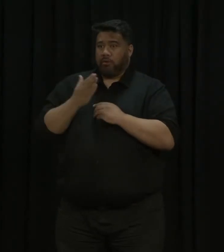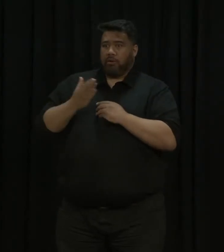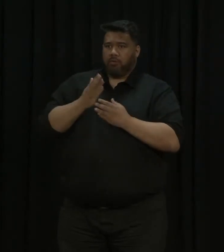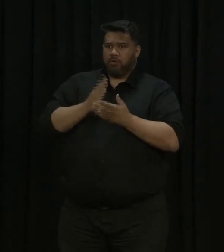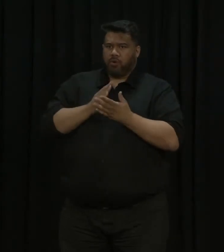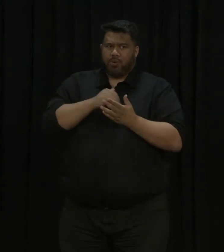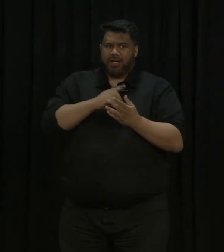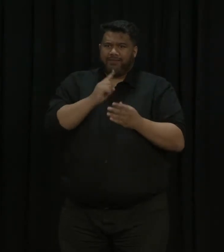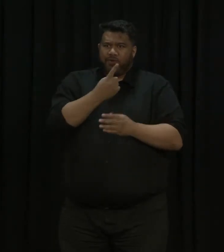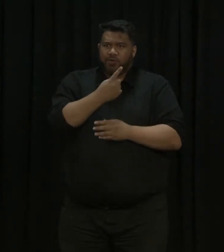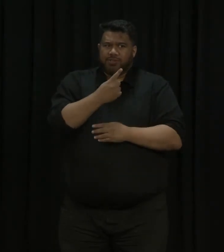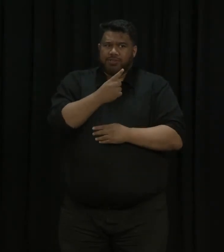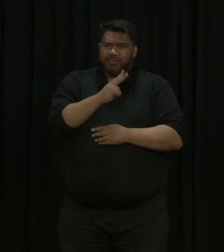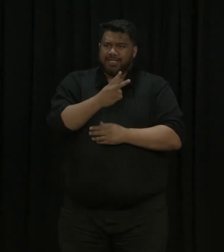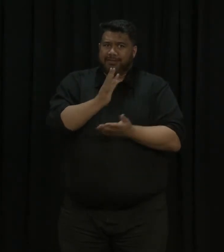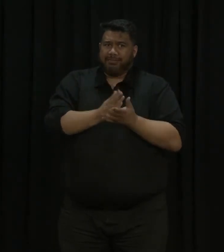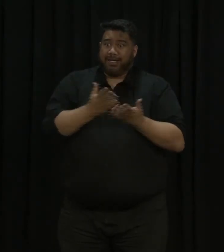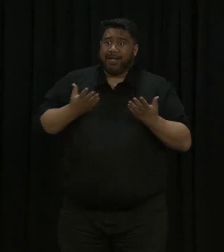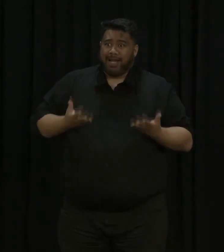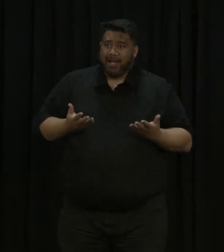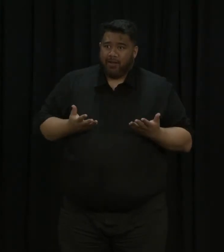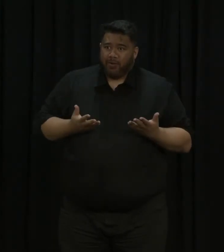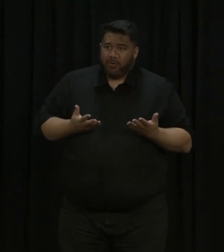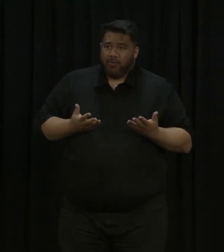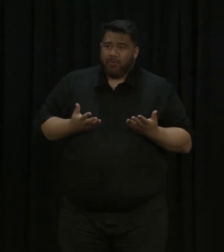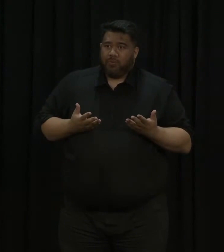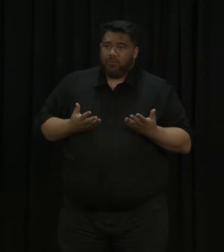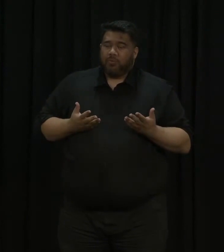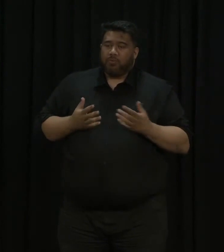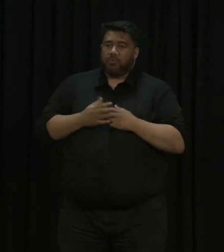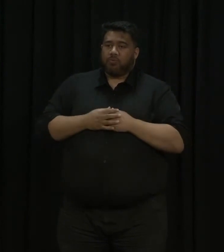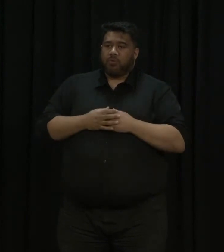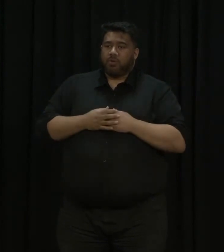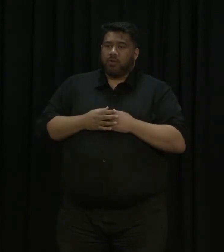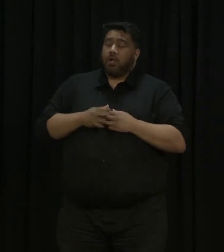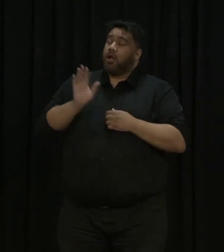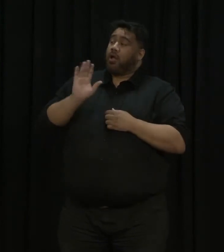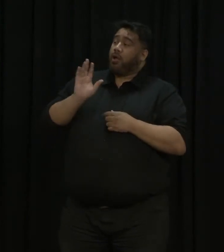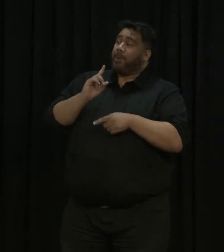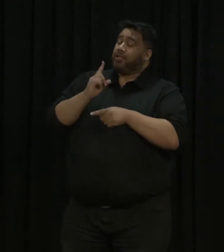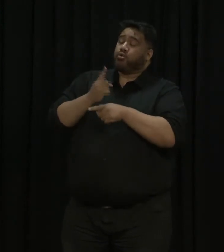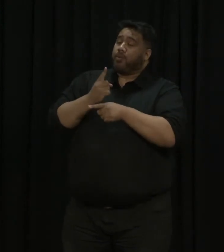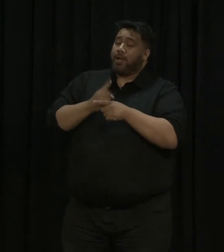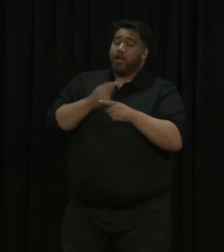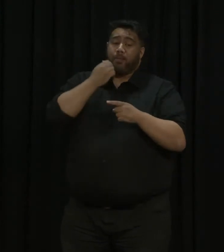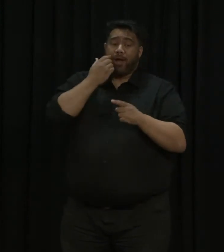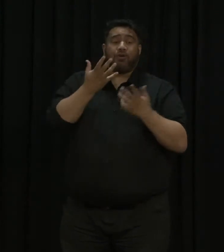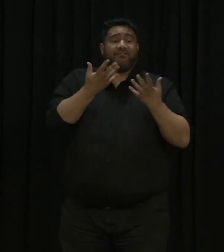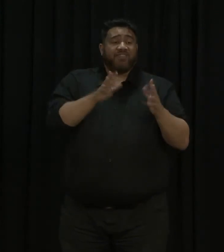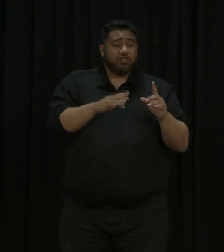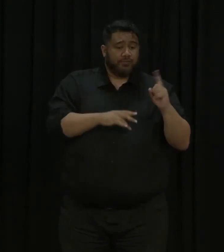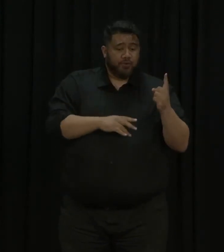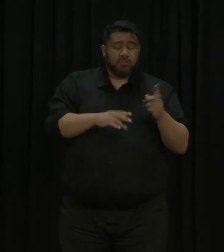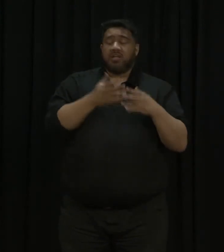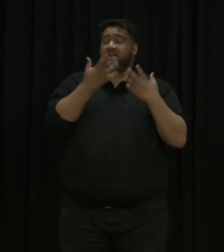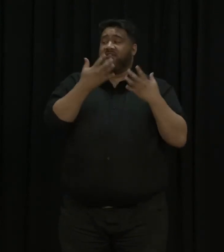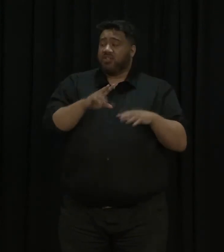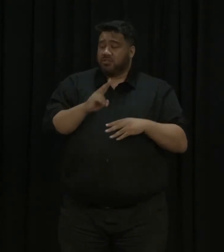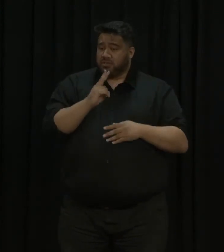yet reached with even a first dose, prioritising them for boosters will not make a difference. The key thing there is our challenge for Maori now, that